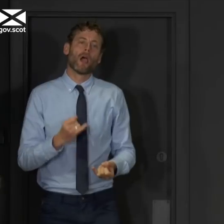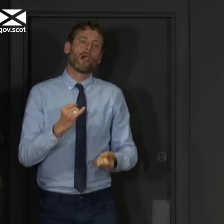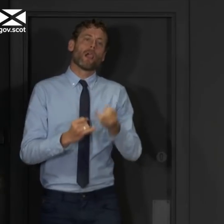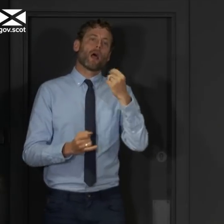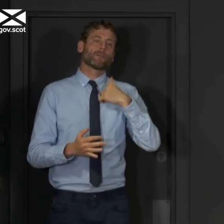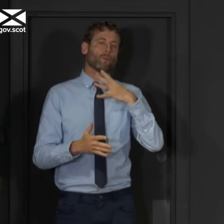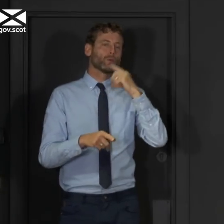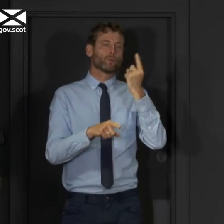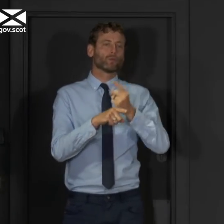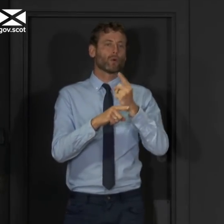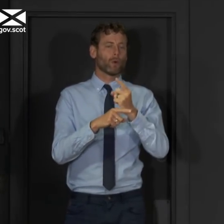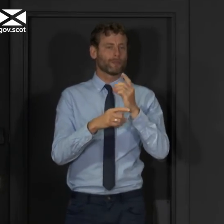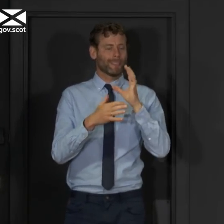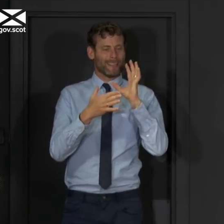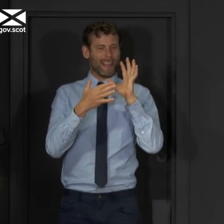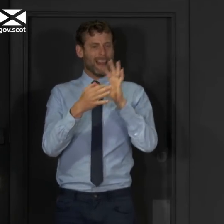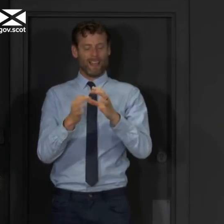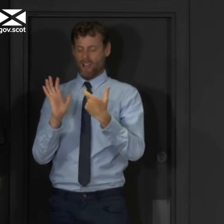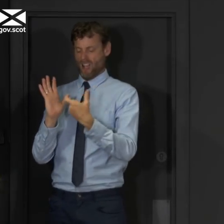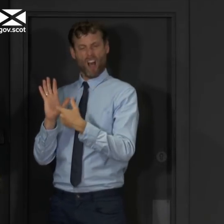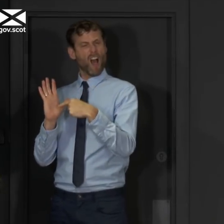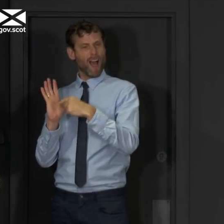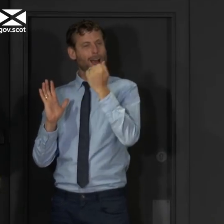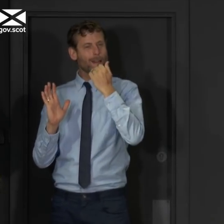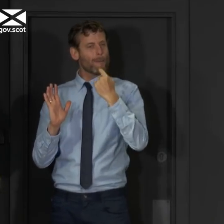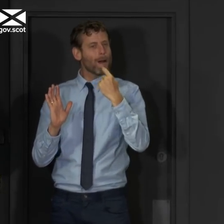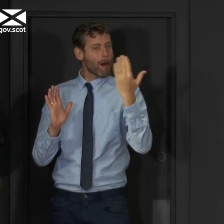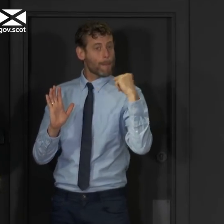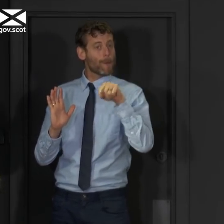relates to my earlier discussion of the R number, and how we hope next week to announce